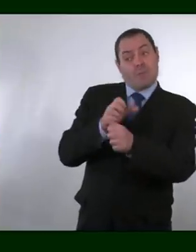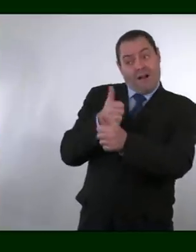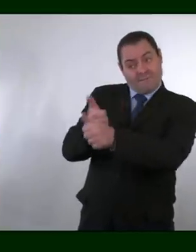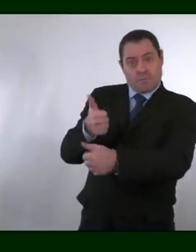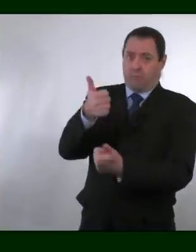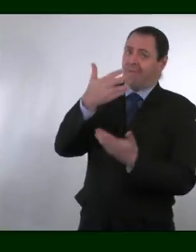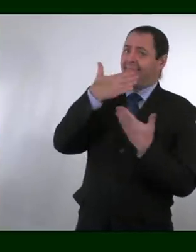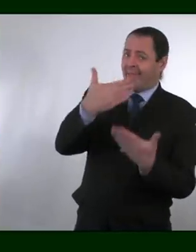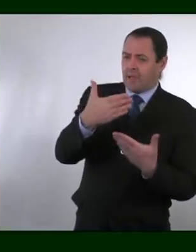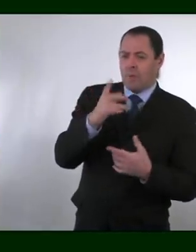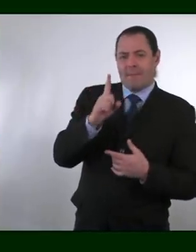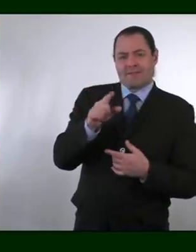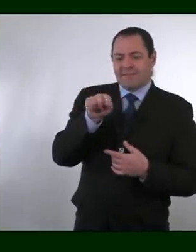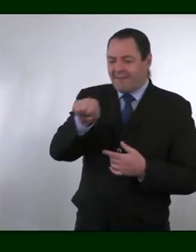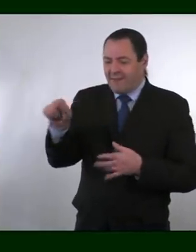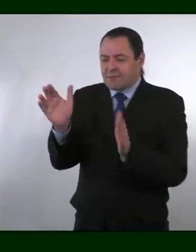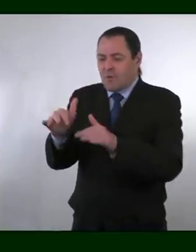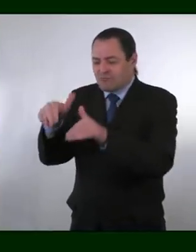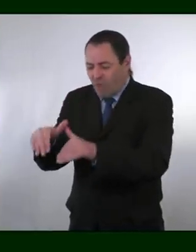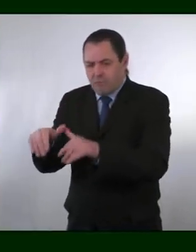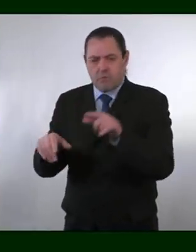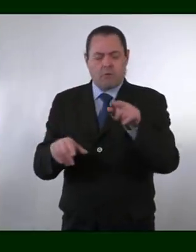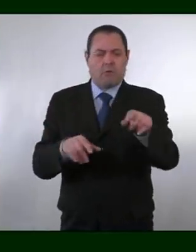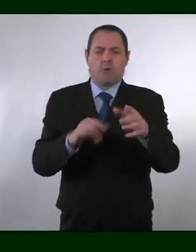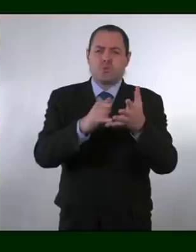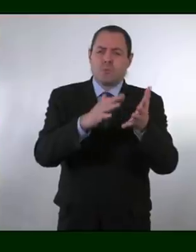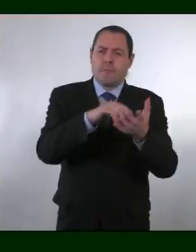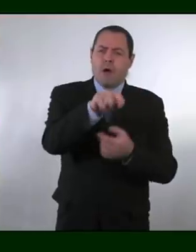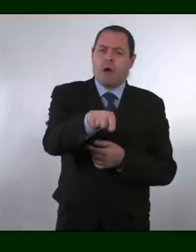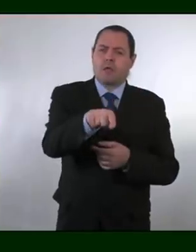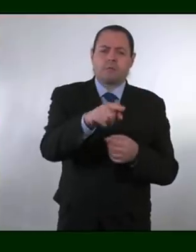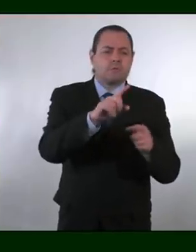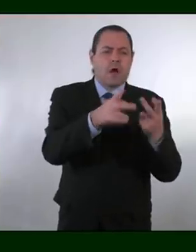and multiple retailers continue to sell the same products as them, such as homeware and clothing,